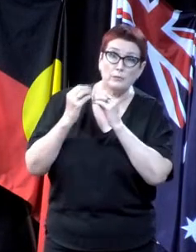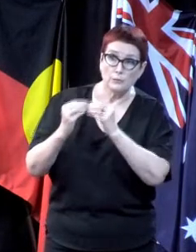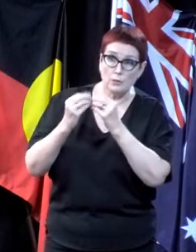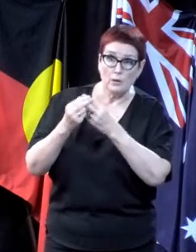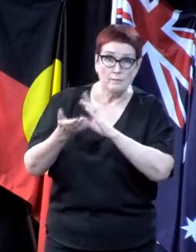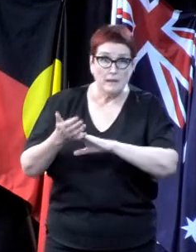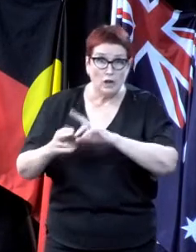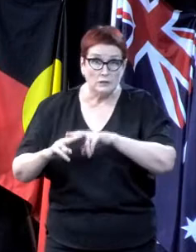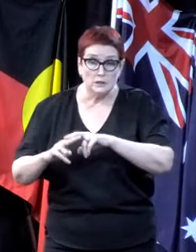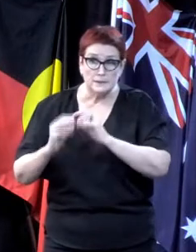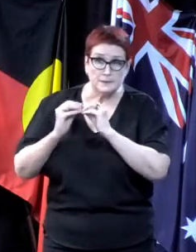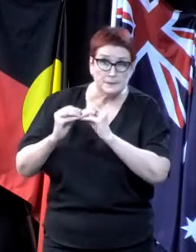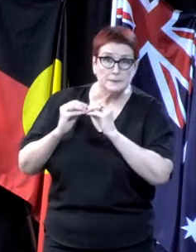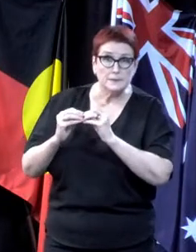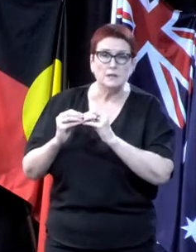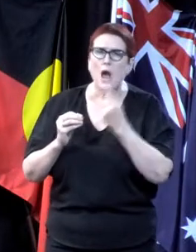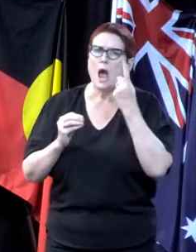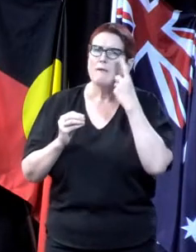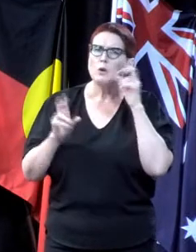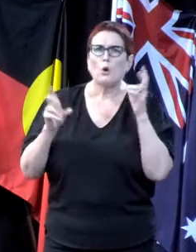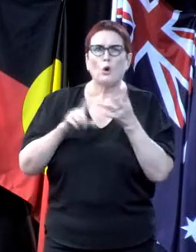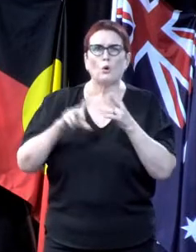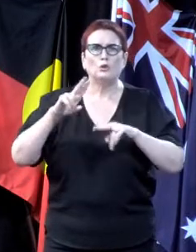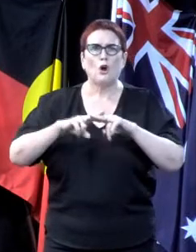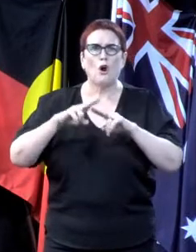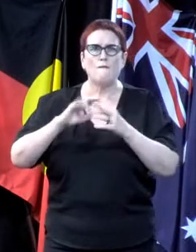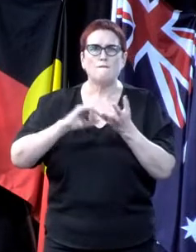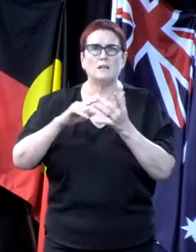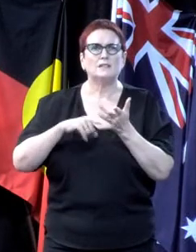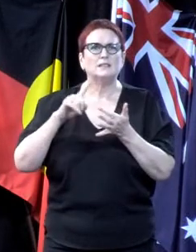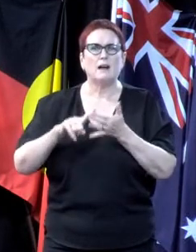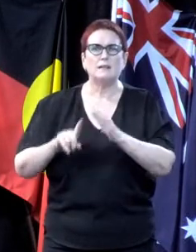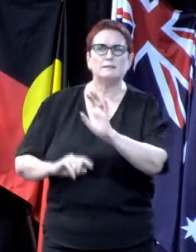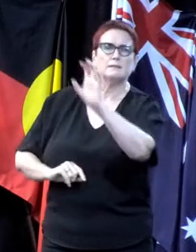we've looked at offsite campus where we're looking at Cert II